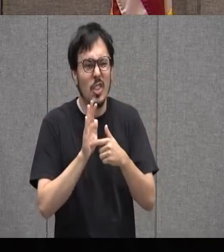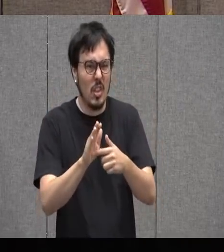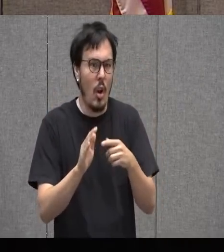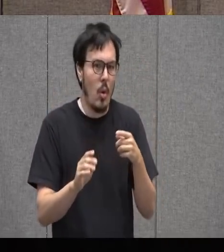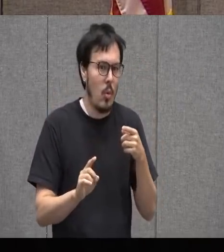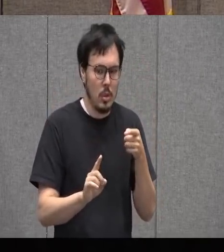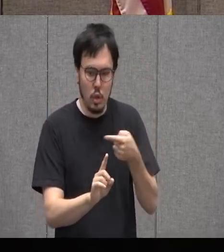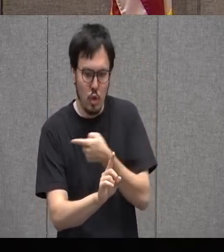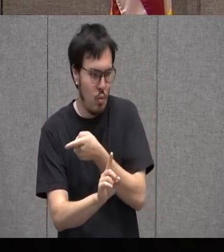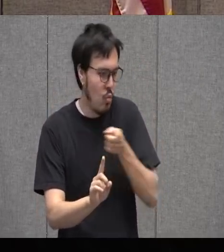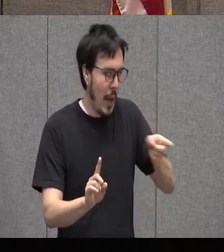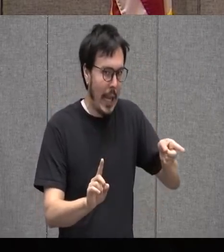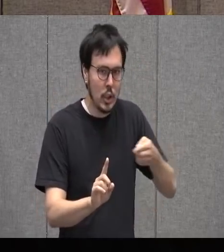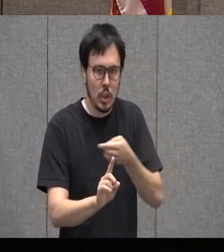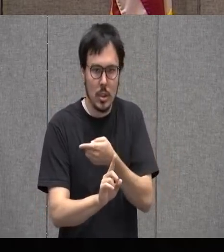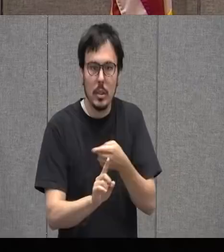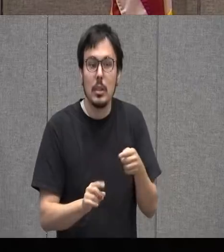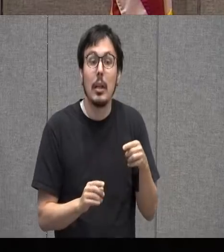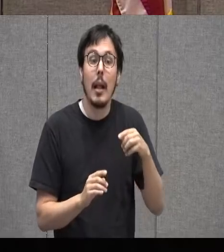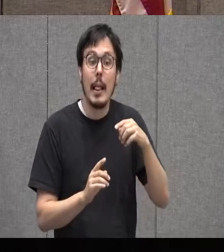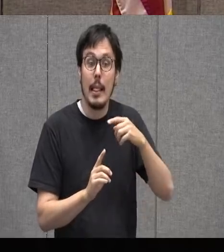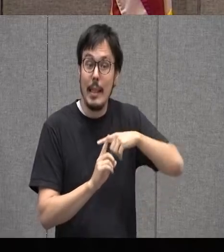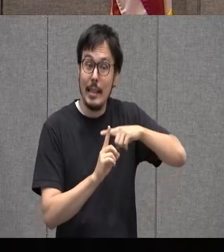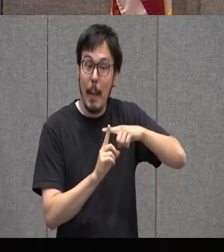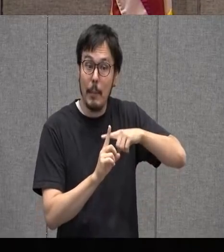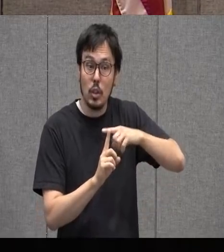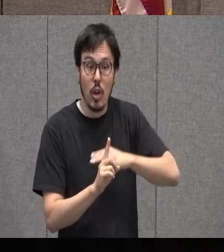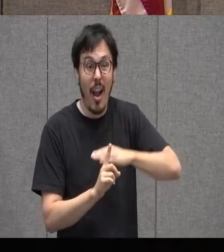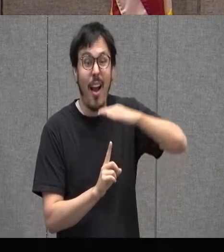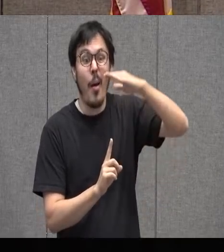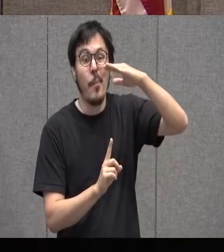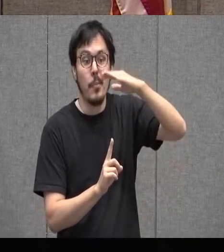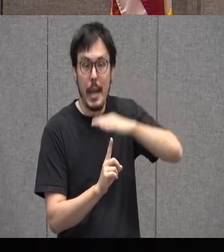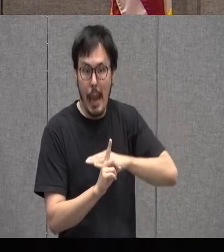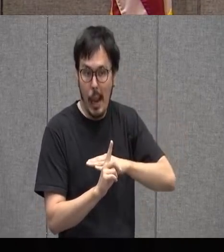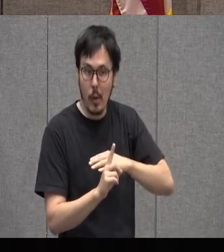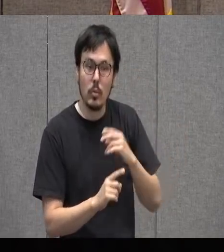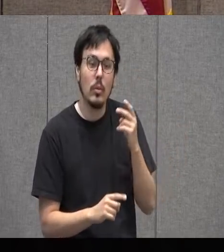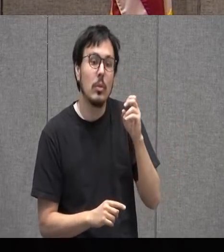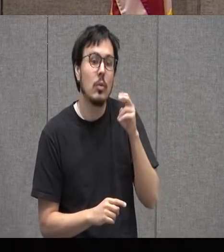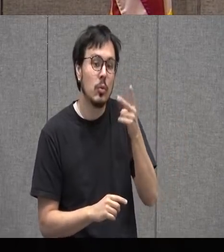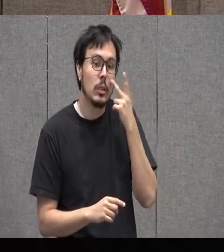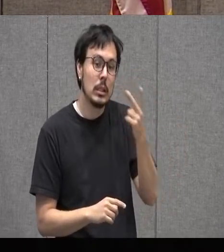or if the temperature's increasing or decreasing. Maybe if we're starting to see some steam.